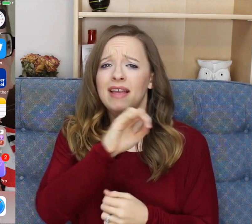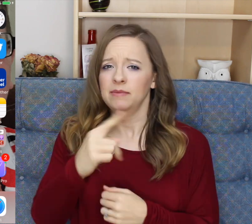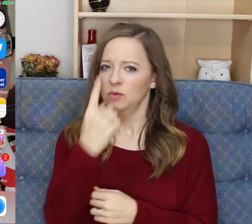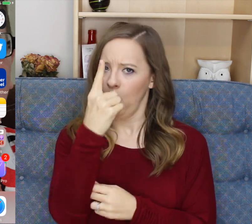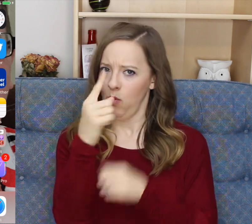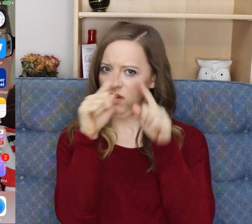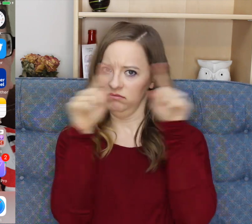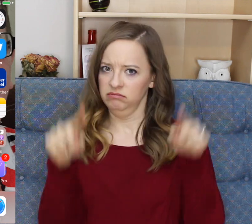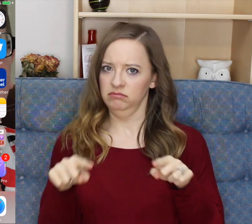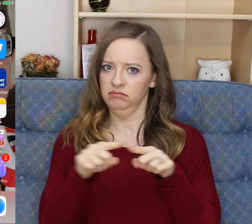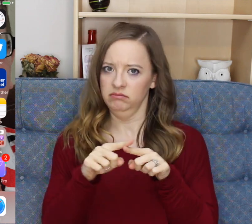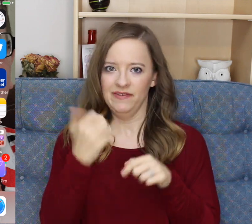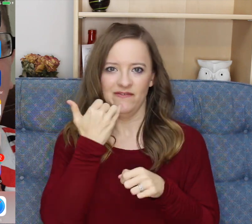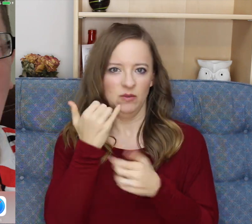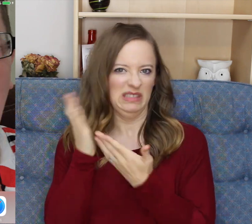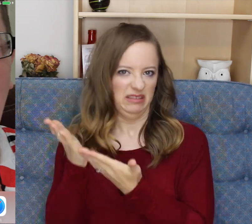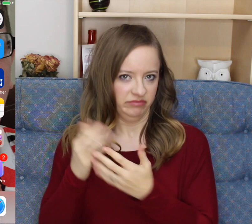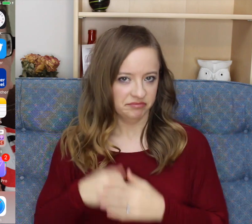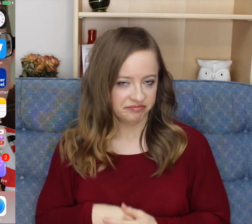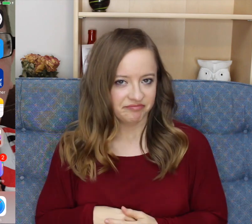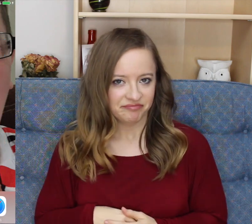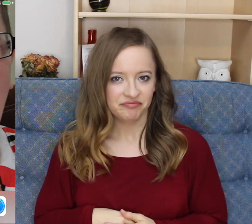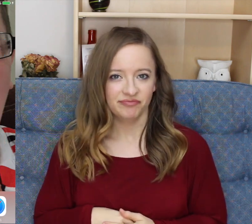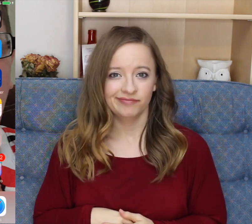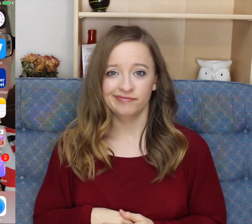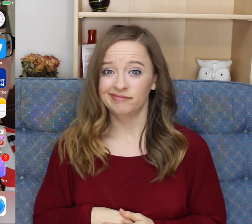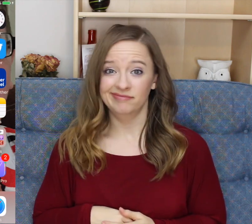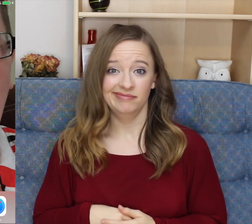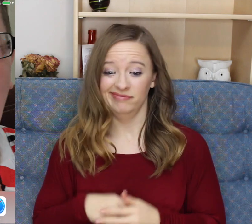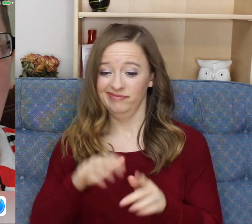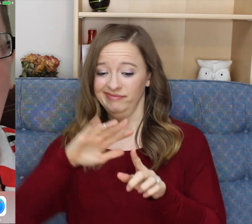are on one screen of my phone as you can see here. There's not a